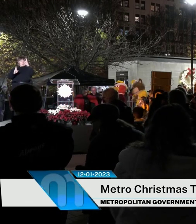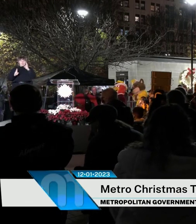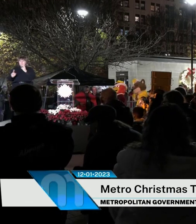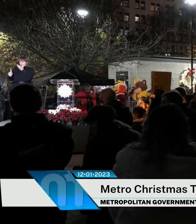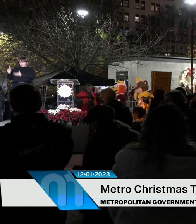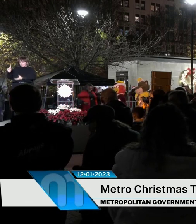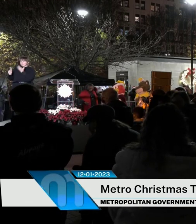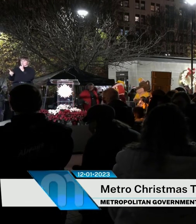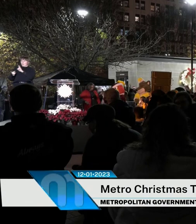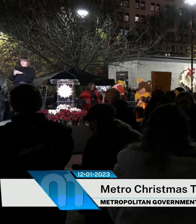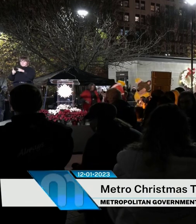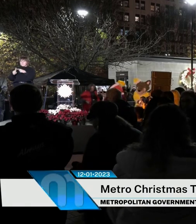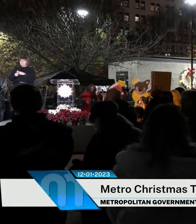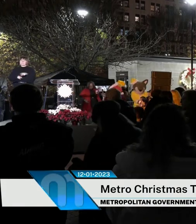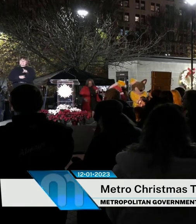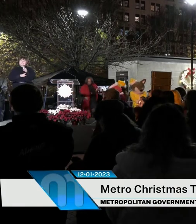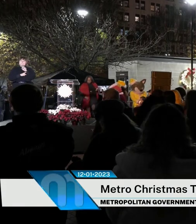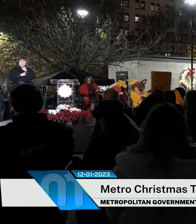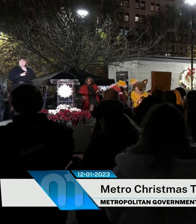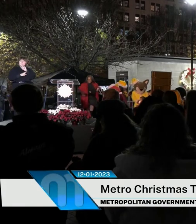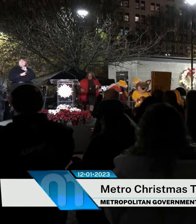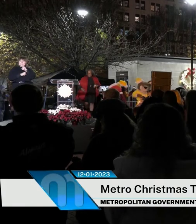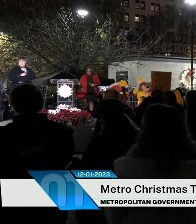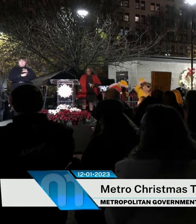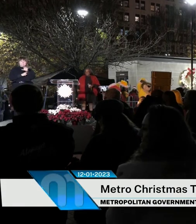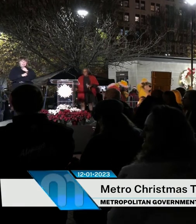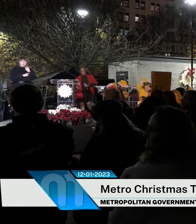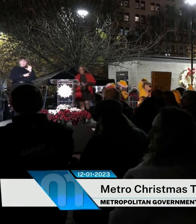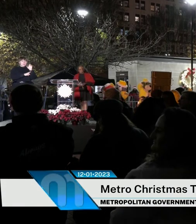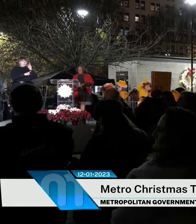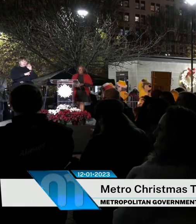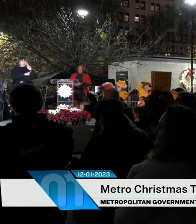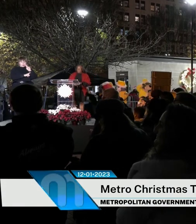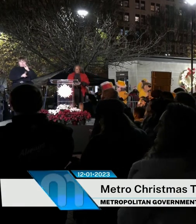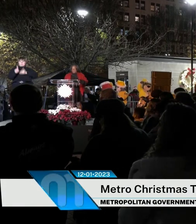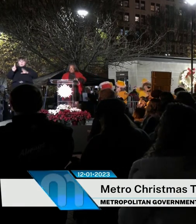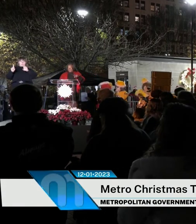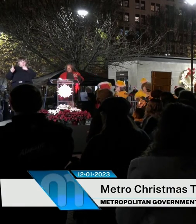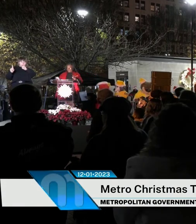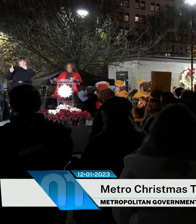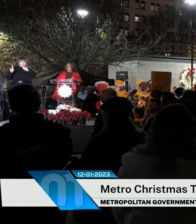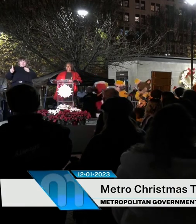IT IS OUR HONOR TO INTRODUCE OUR FRIEND, THE DAVIDSON COUNTY